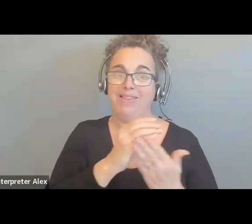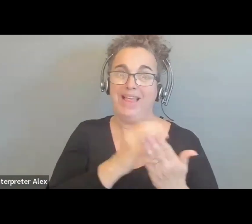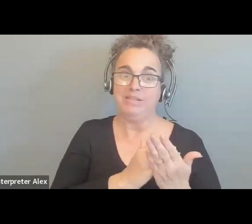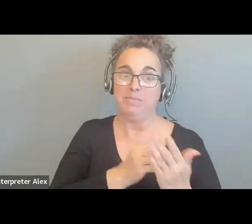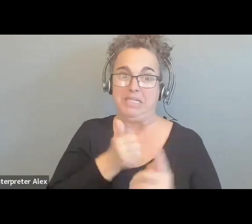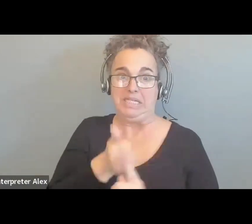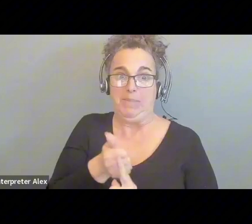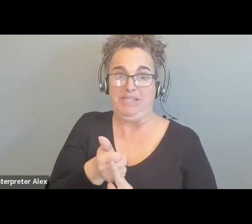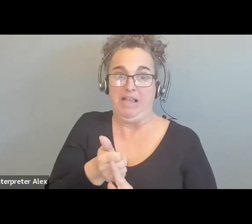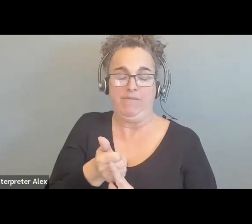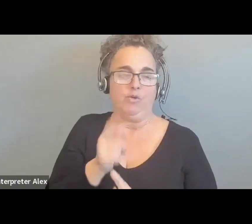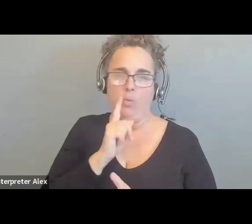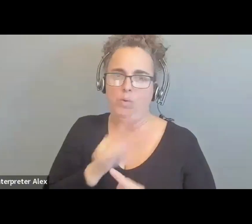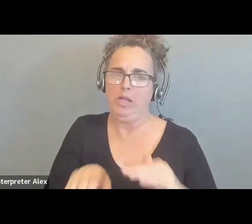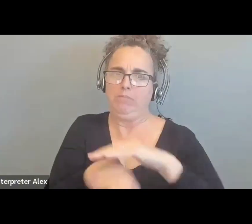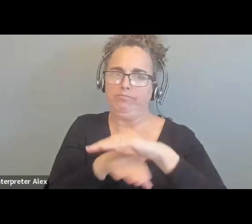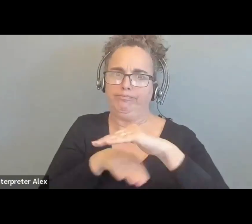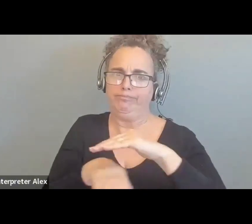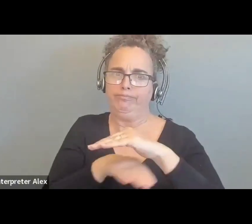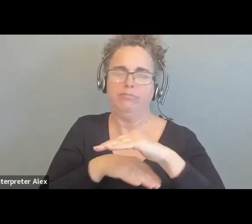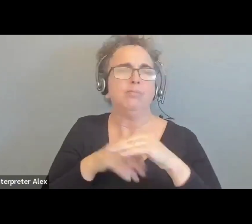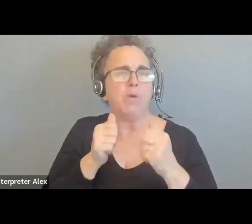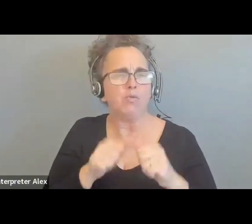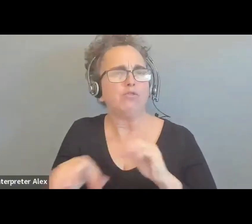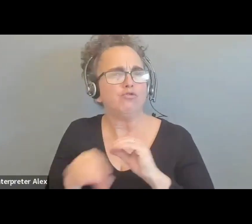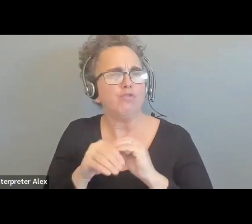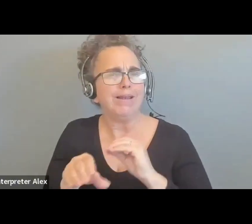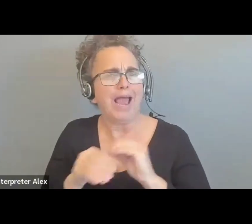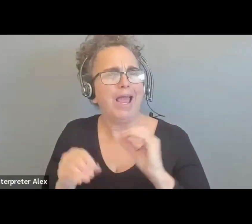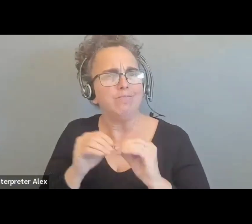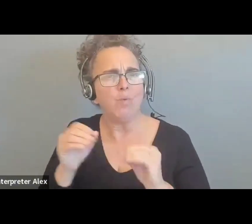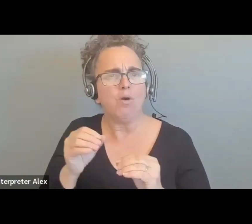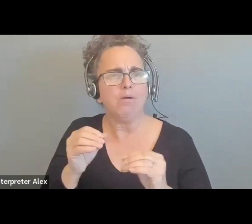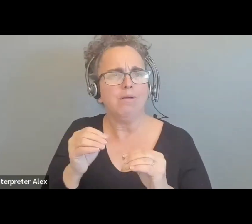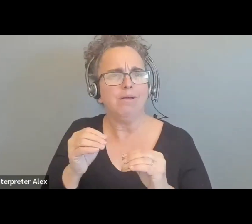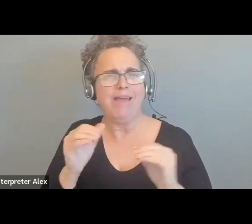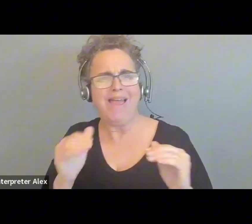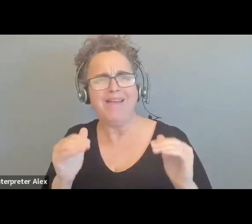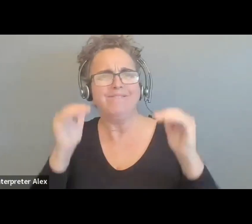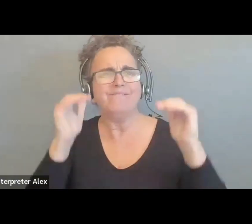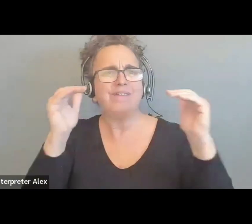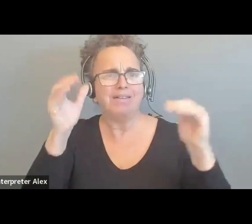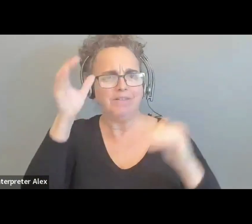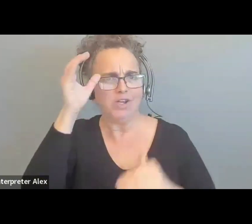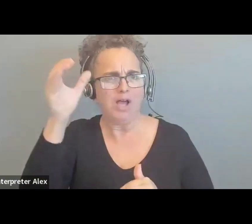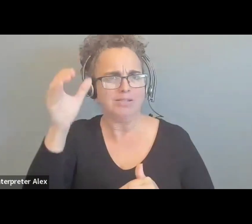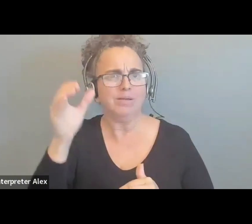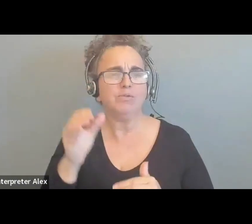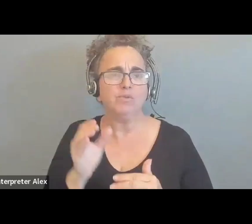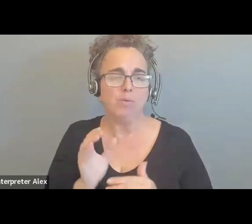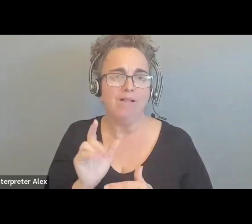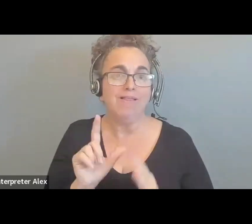but we are working on making those advanced concepts so that could potentially be useful to an adult.